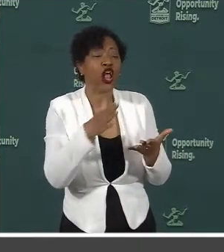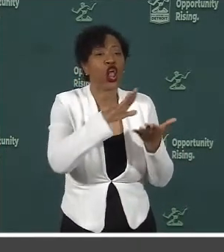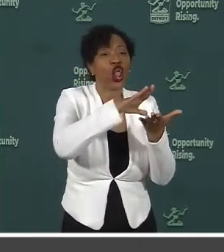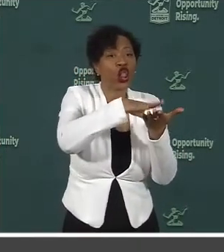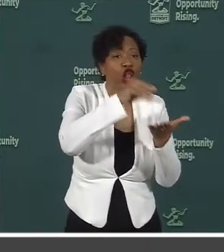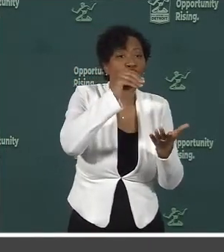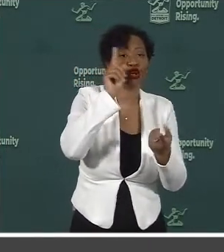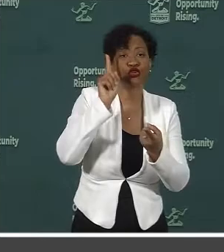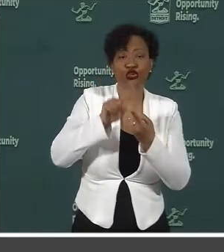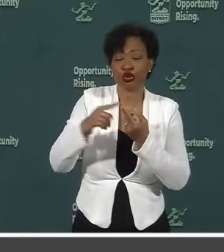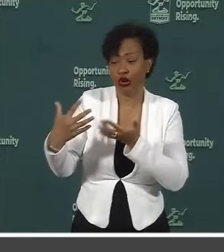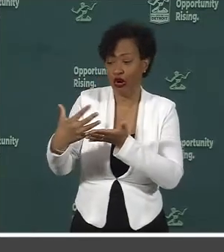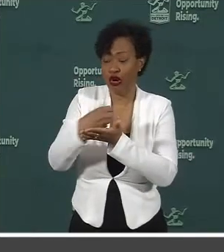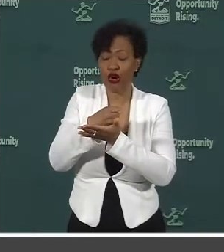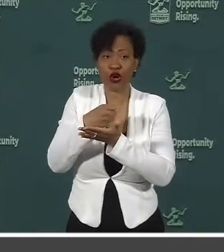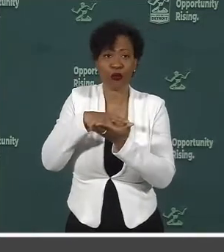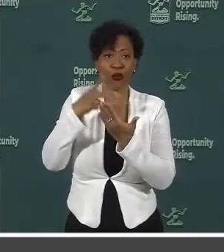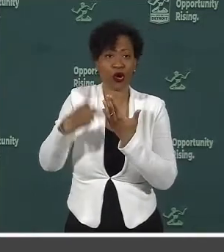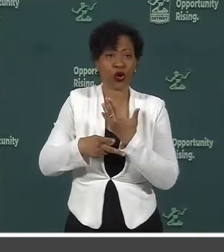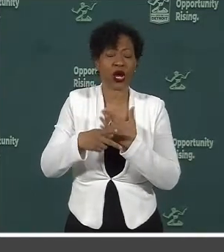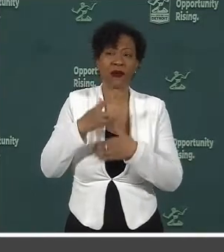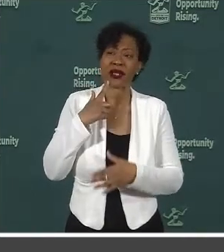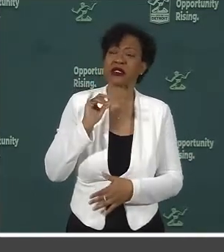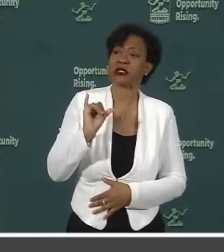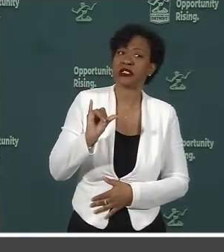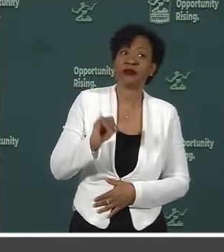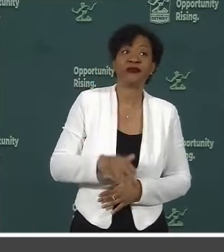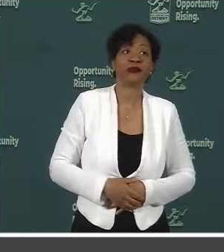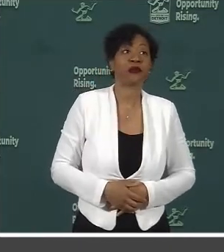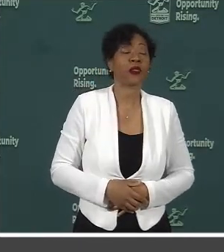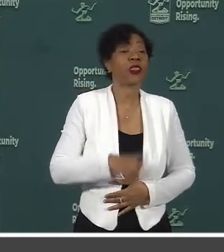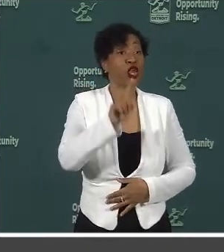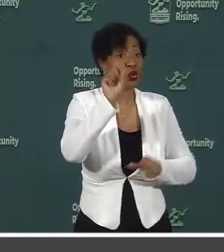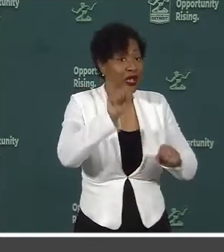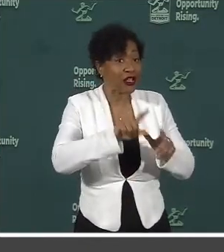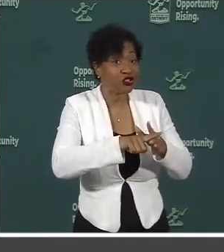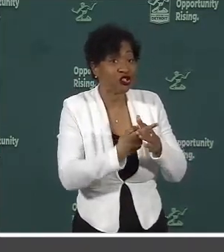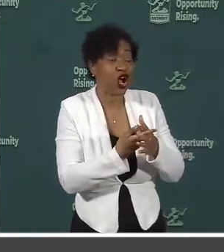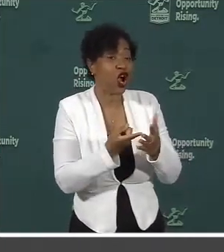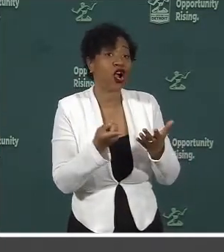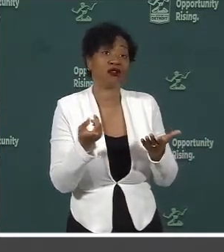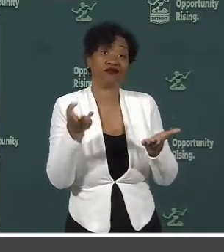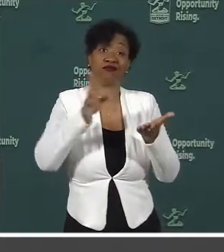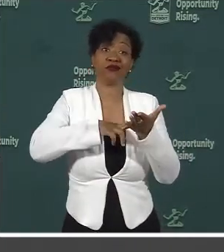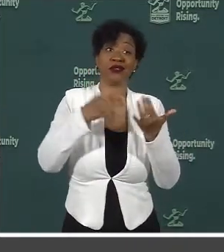EARN PROGRAM YOU >> CAN START ENROLLING TODAY YOU CAN GET PAID TEN DOLLARS AN HOUR FOR